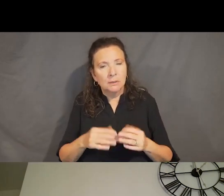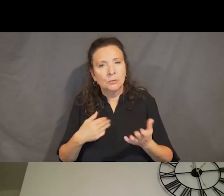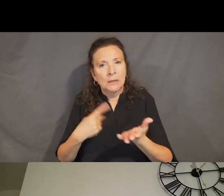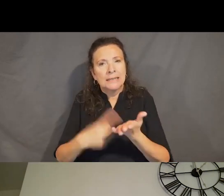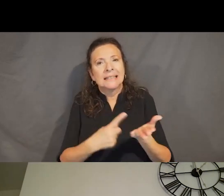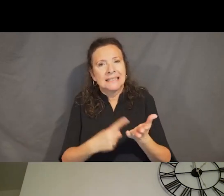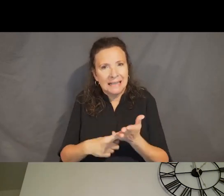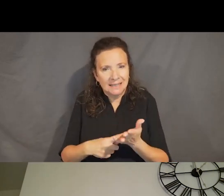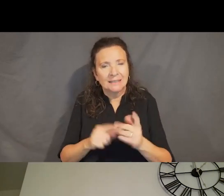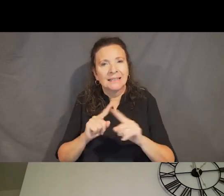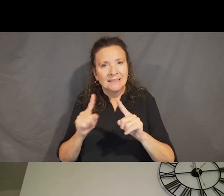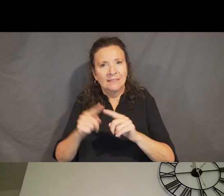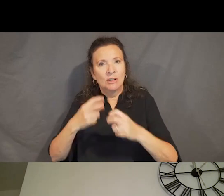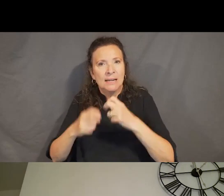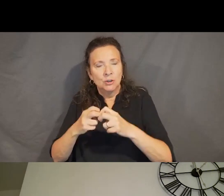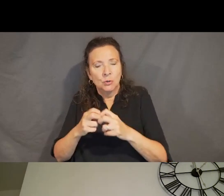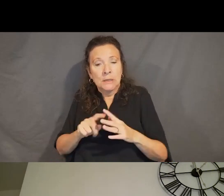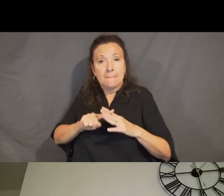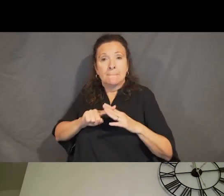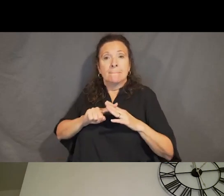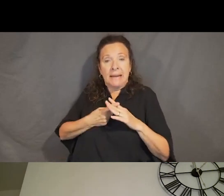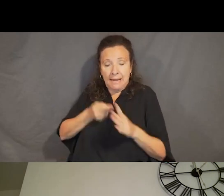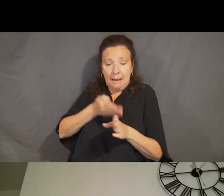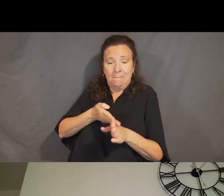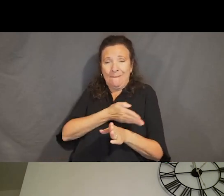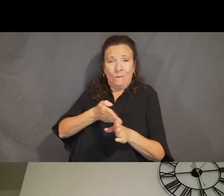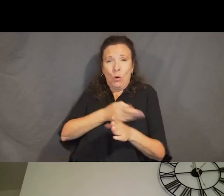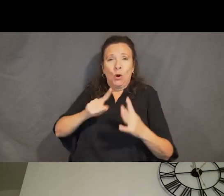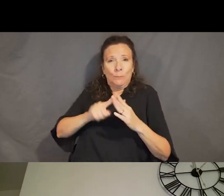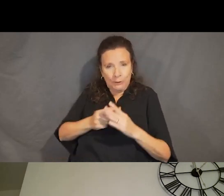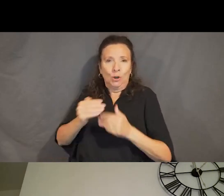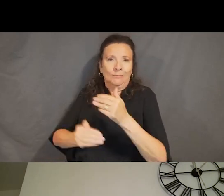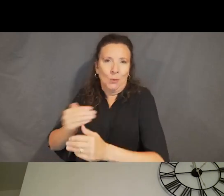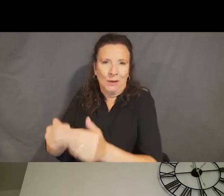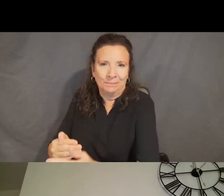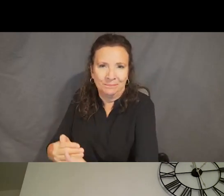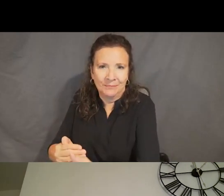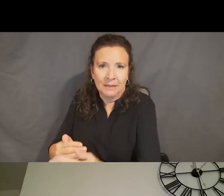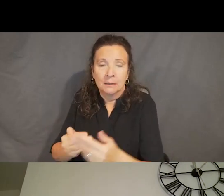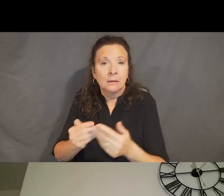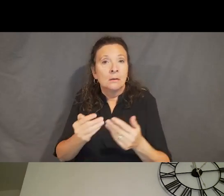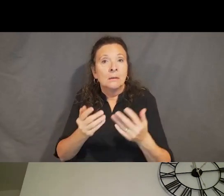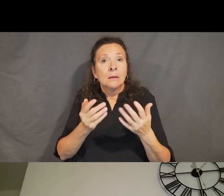critical at the beginning, and they will help you from building and errors and will help you